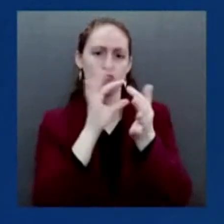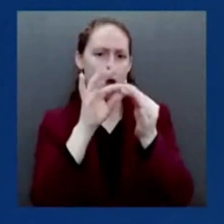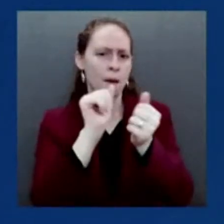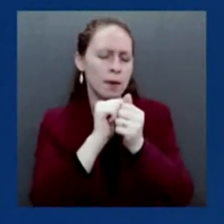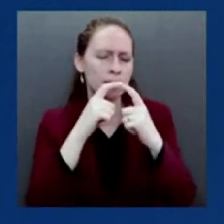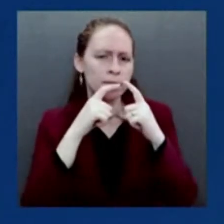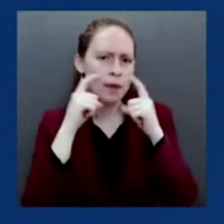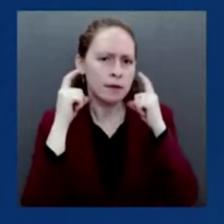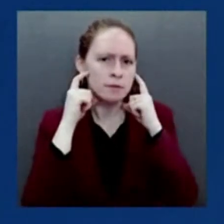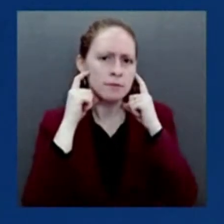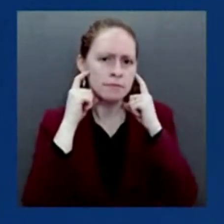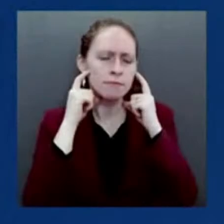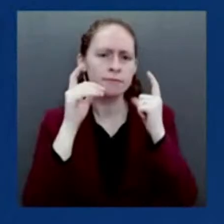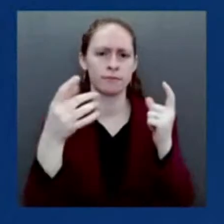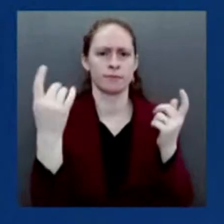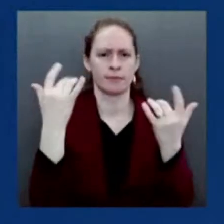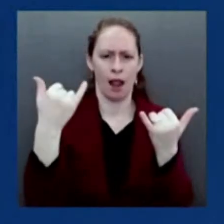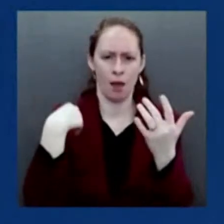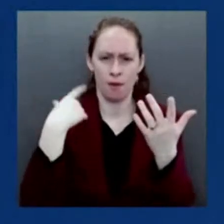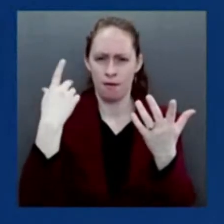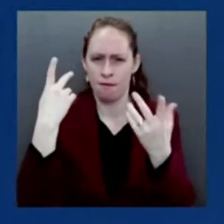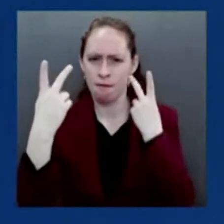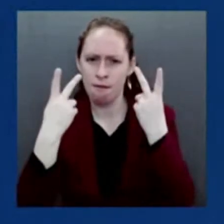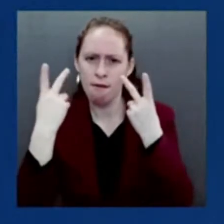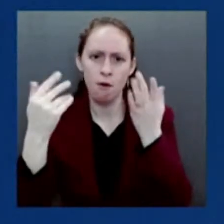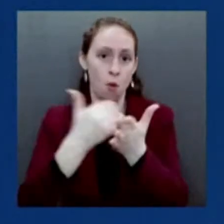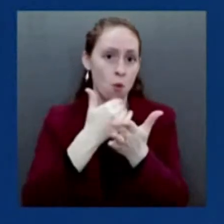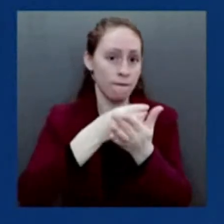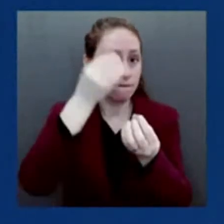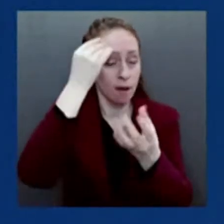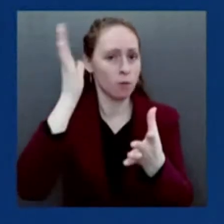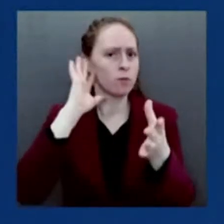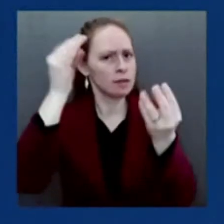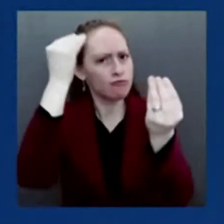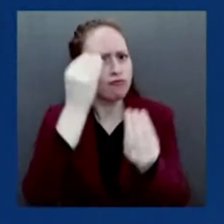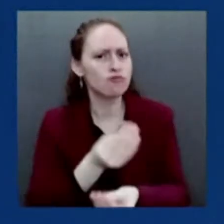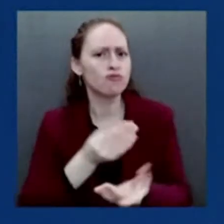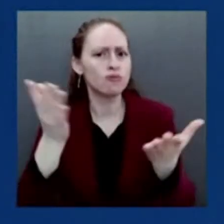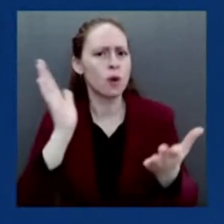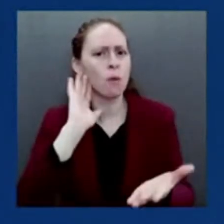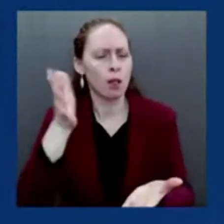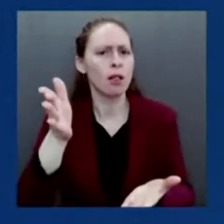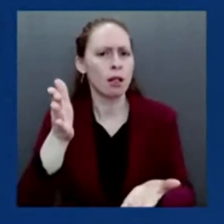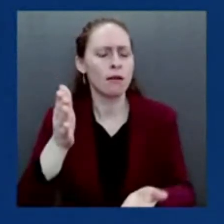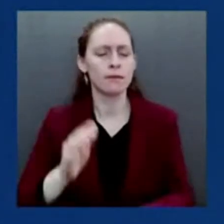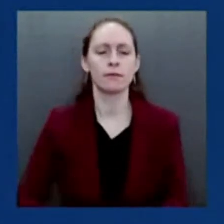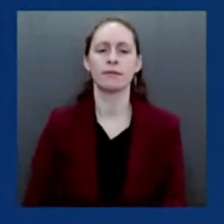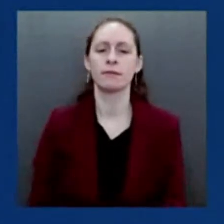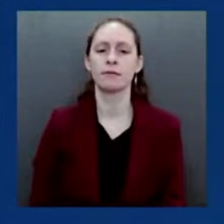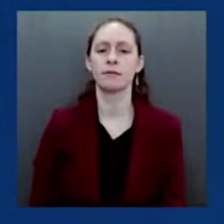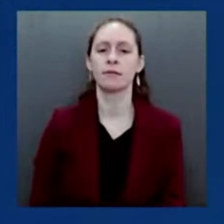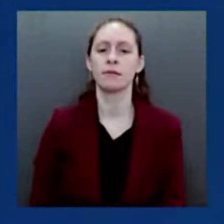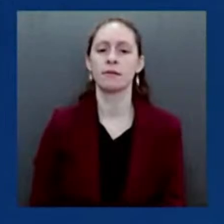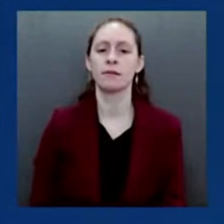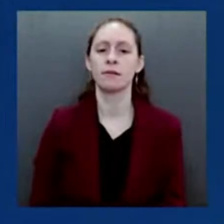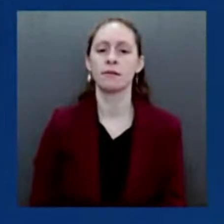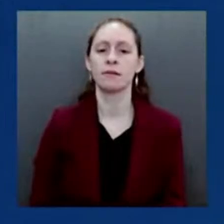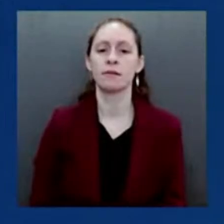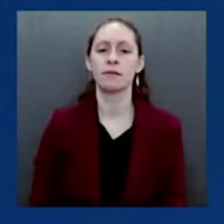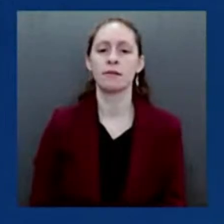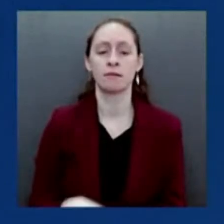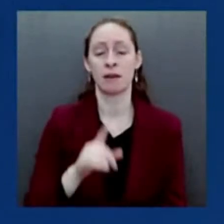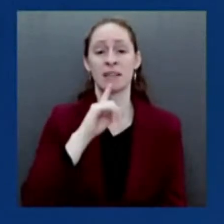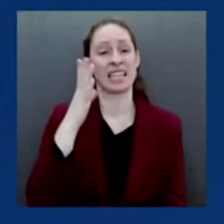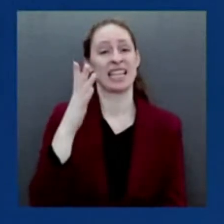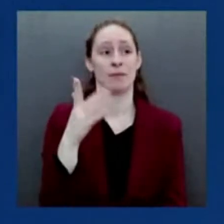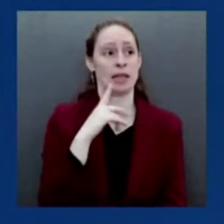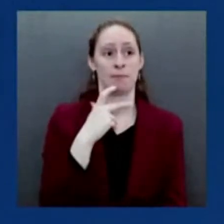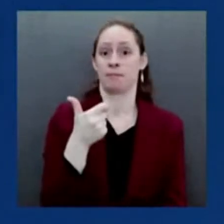OUR MASK WEBSITE, IN ORDER TO